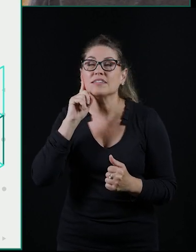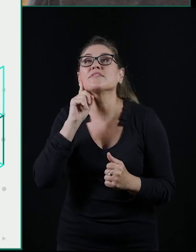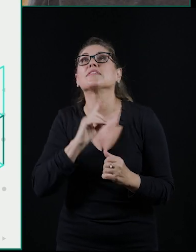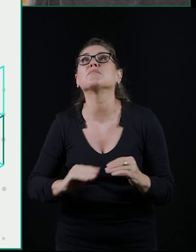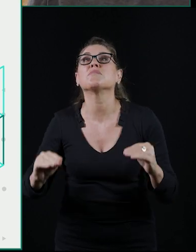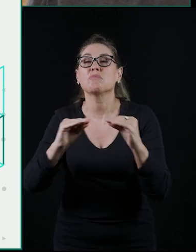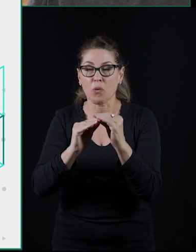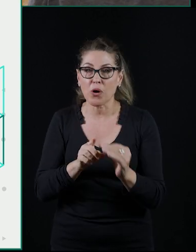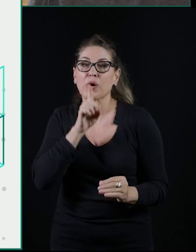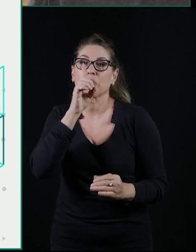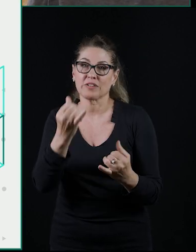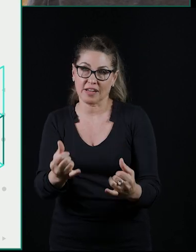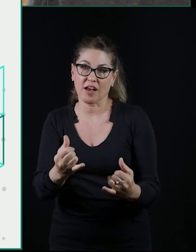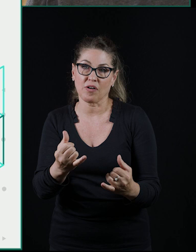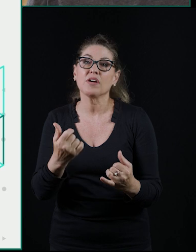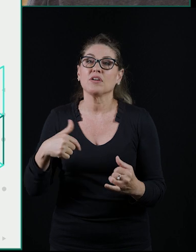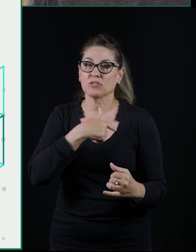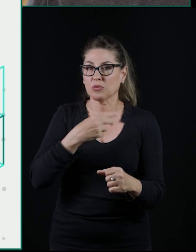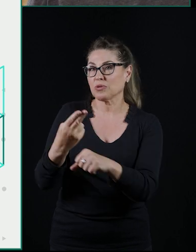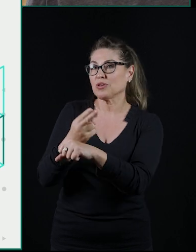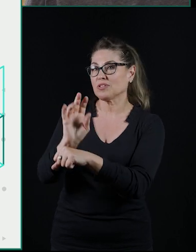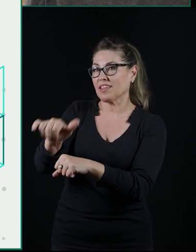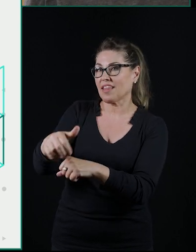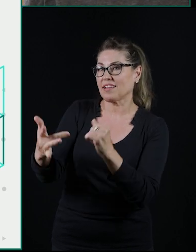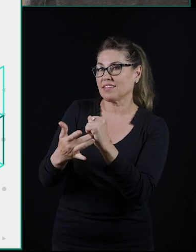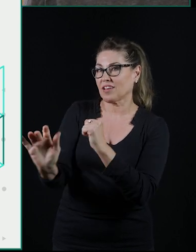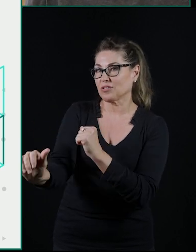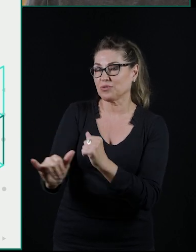So we are leveraging that technology as well.